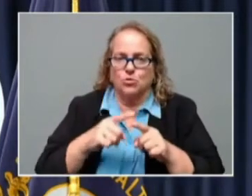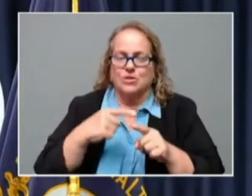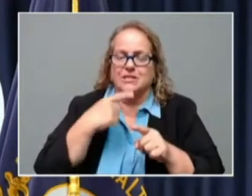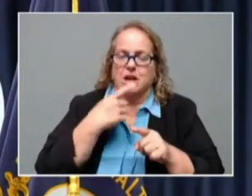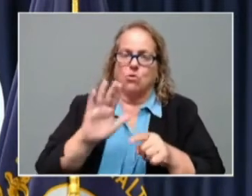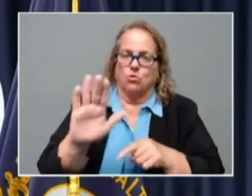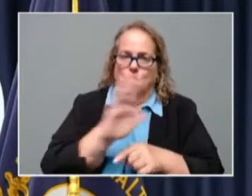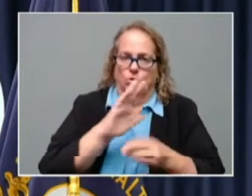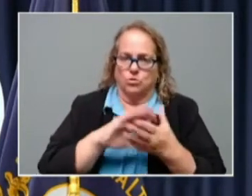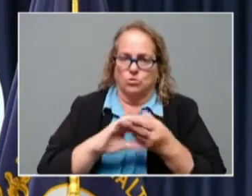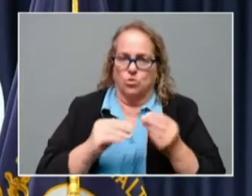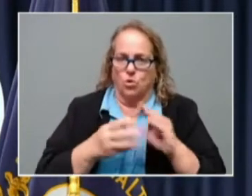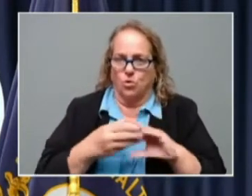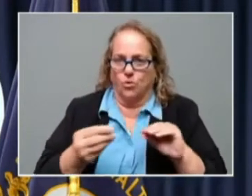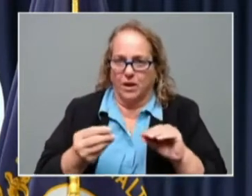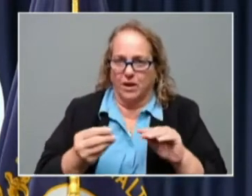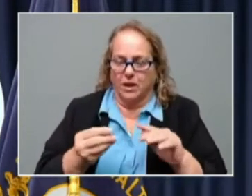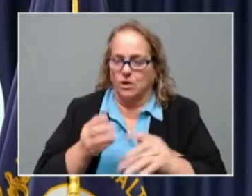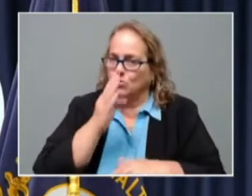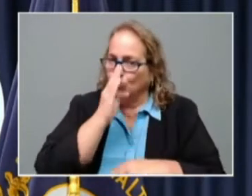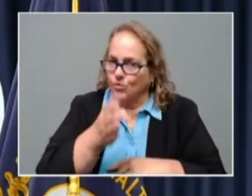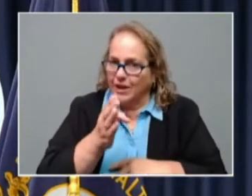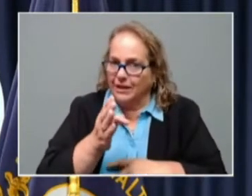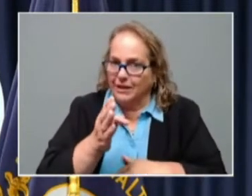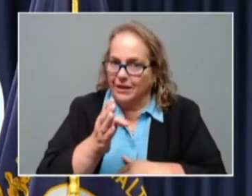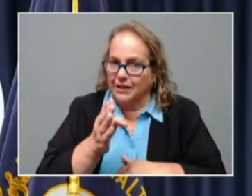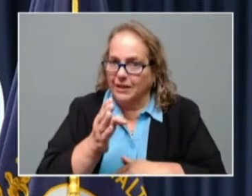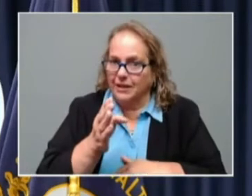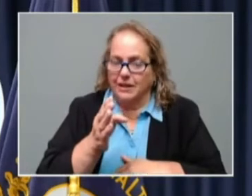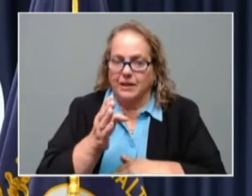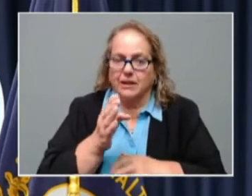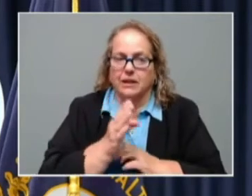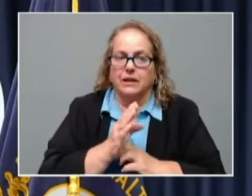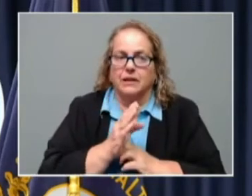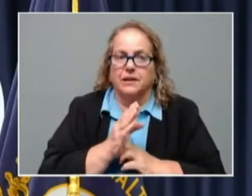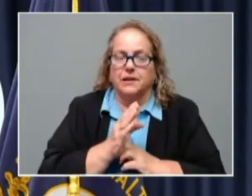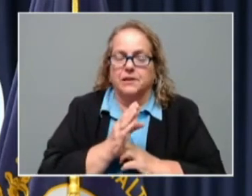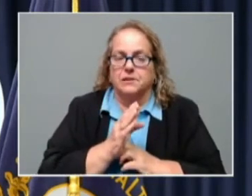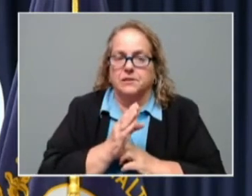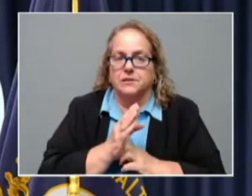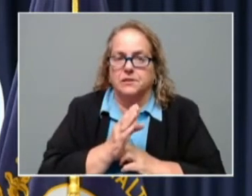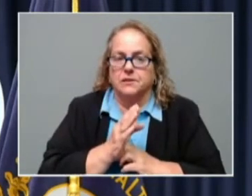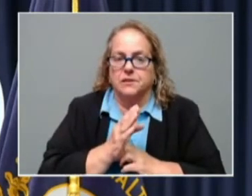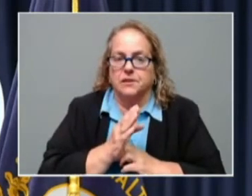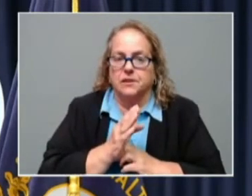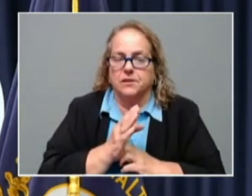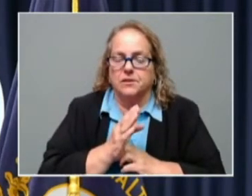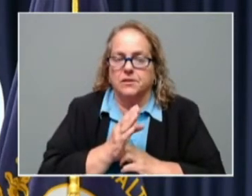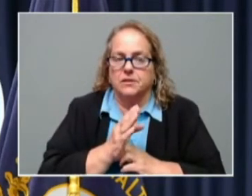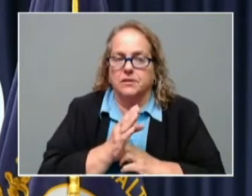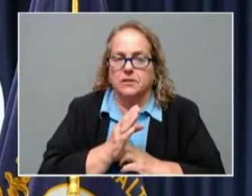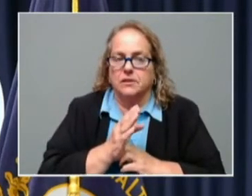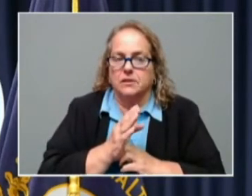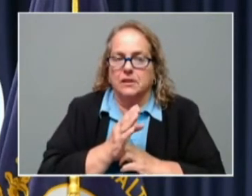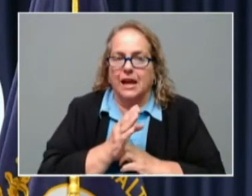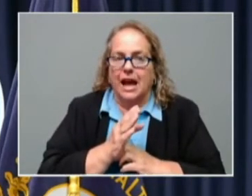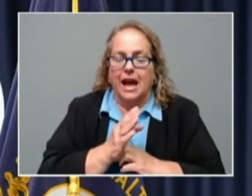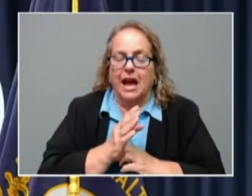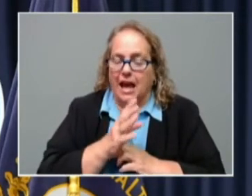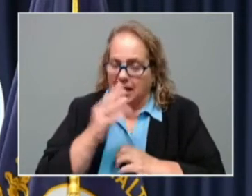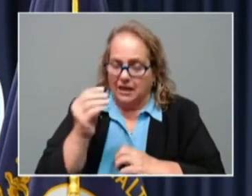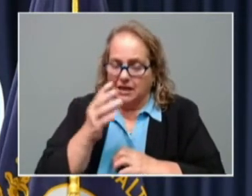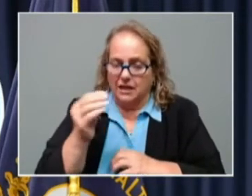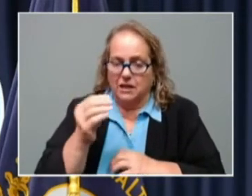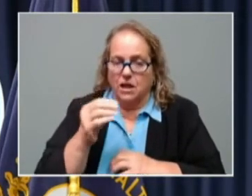directly and what was the first one? Uh Oh yes. The info should be getting out